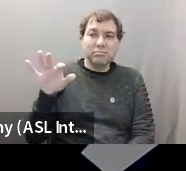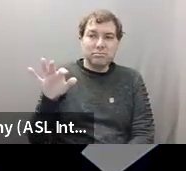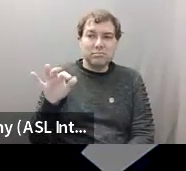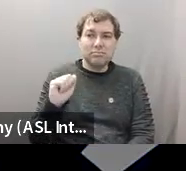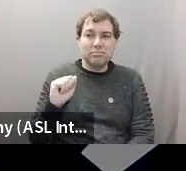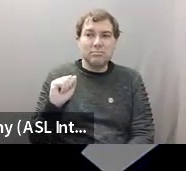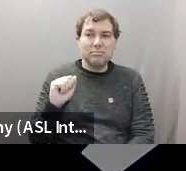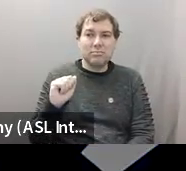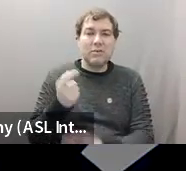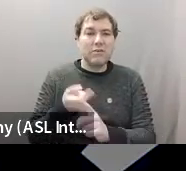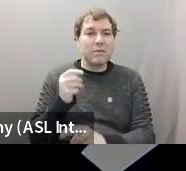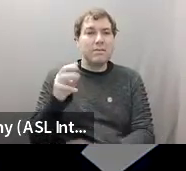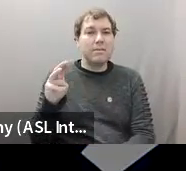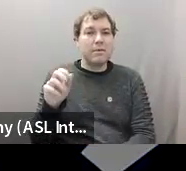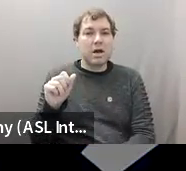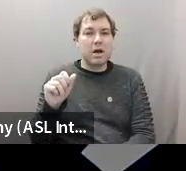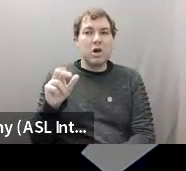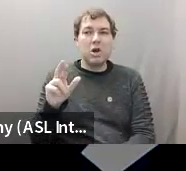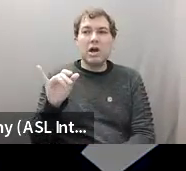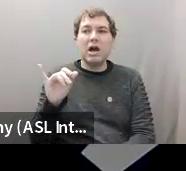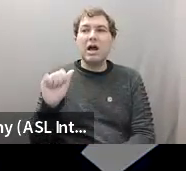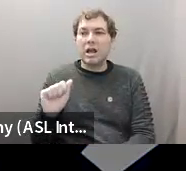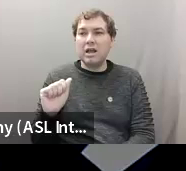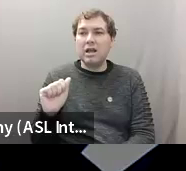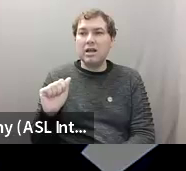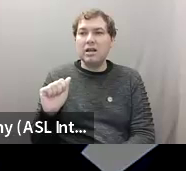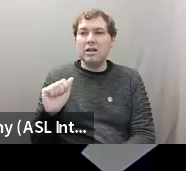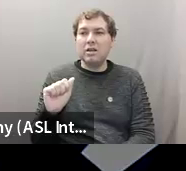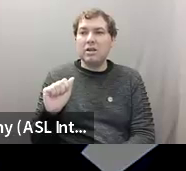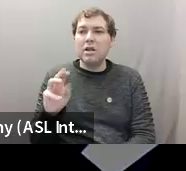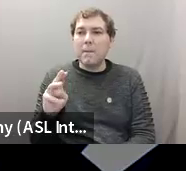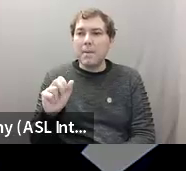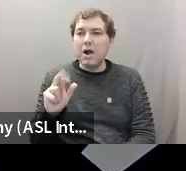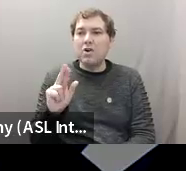Scott Birkenbuel (he, him) VP APRIL: Mariah. And she said, agreed, she's having trouble finding peers and mentors and mentees.